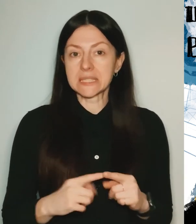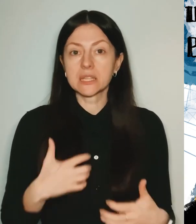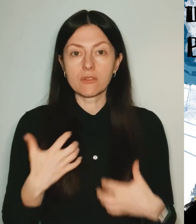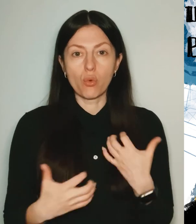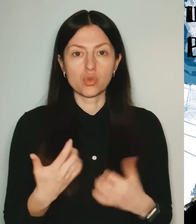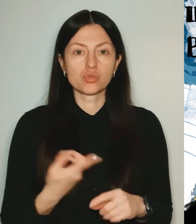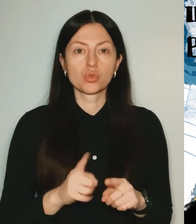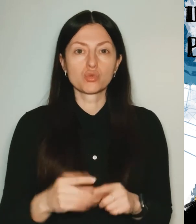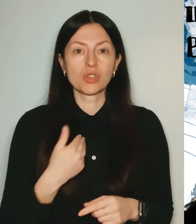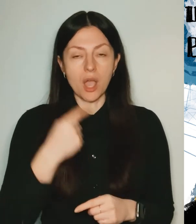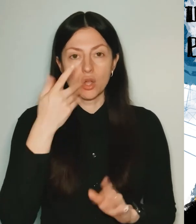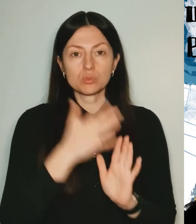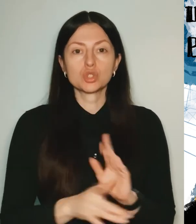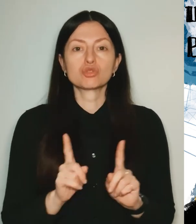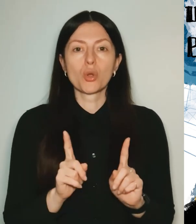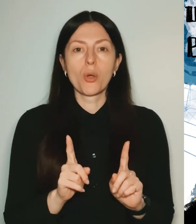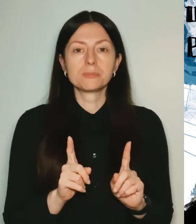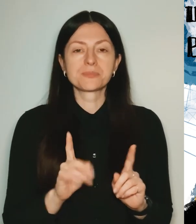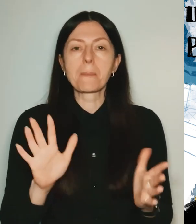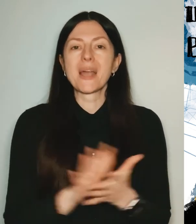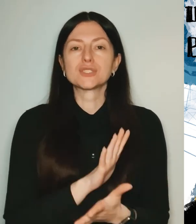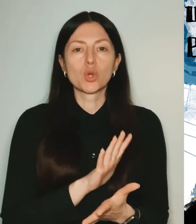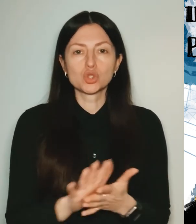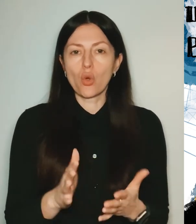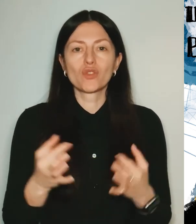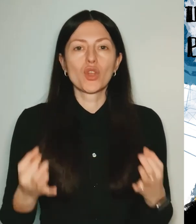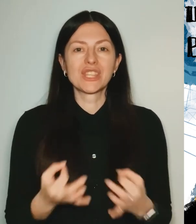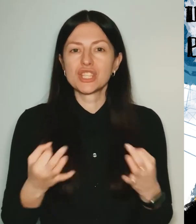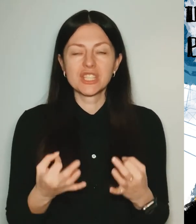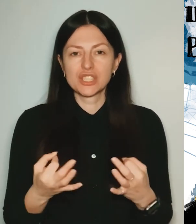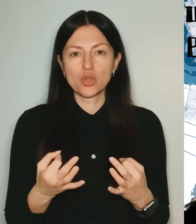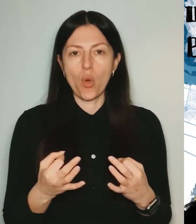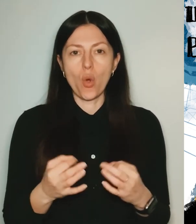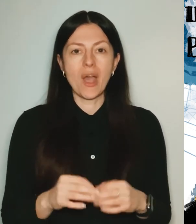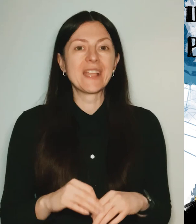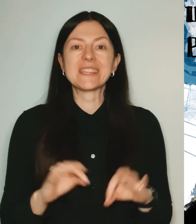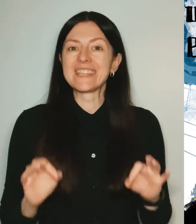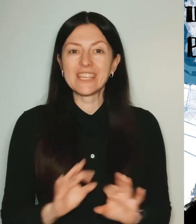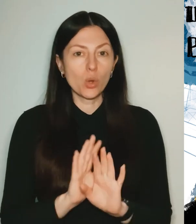This is alarming because I understand that there are consequences of everything,